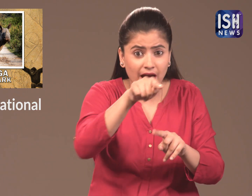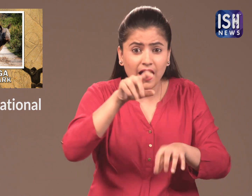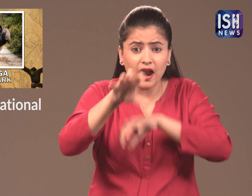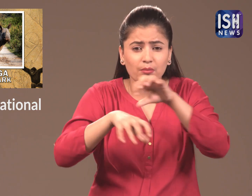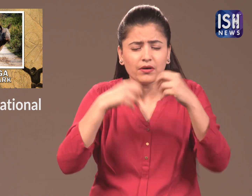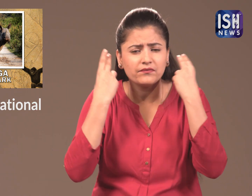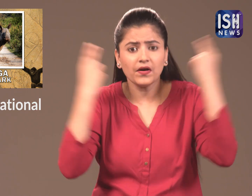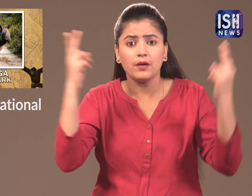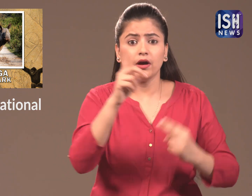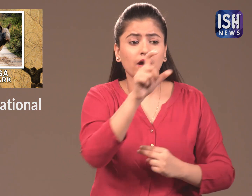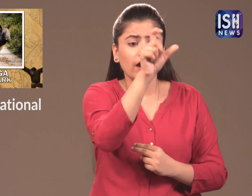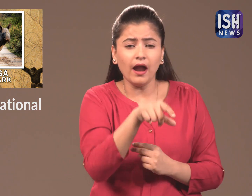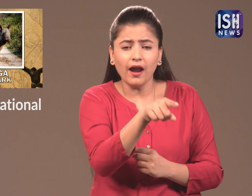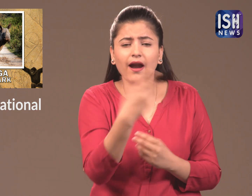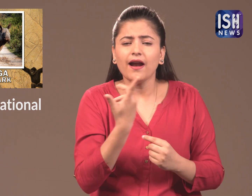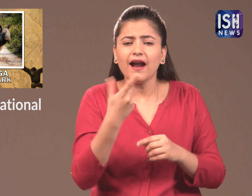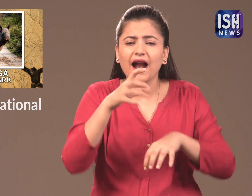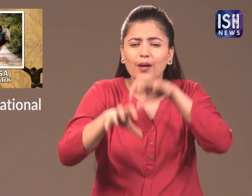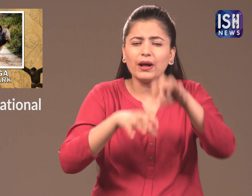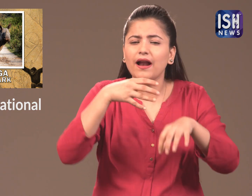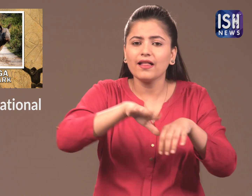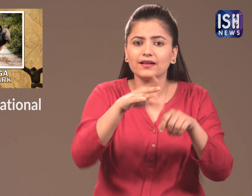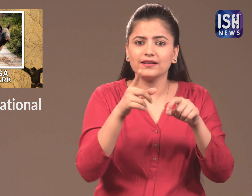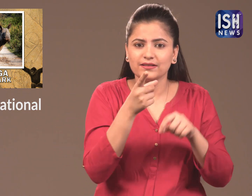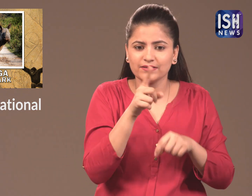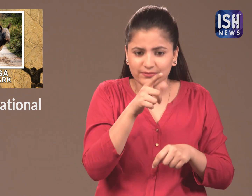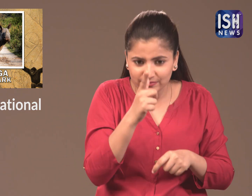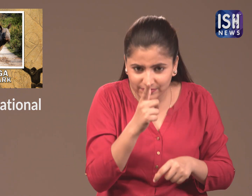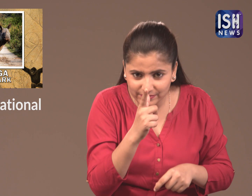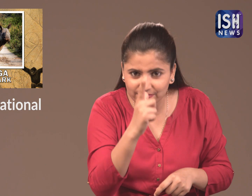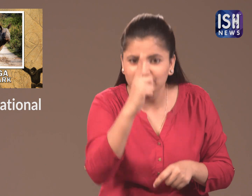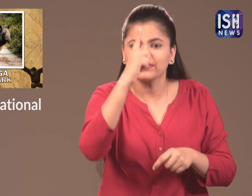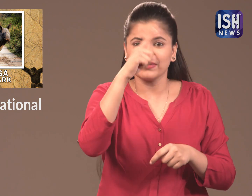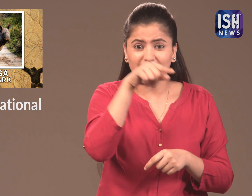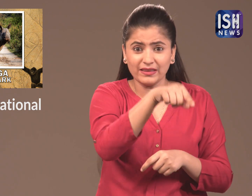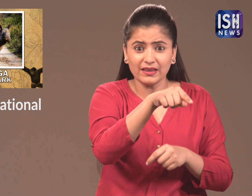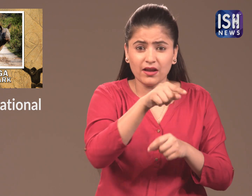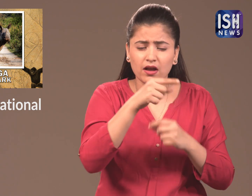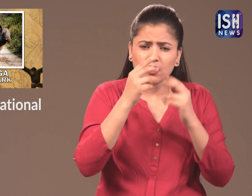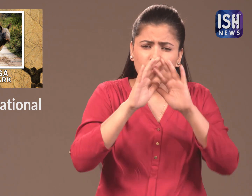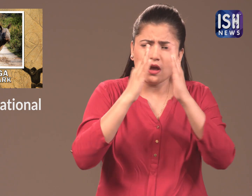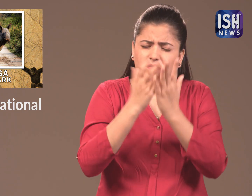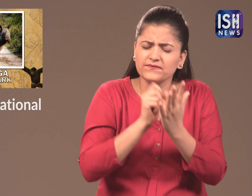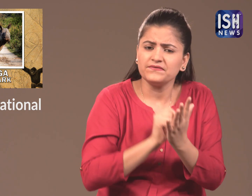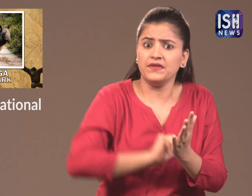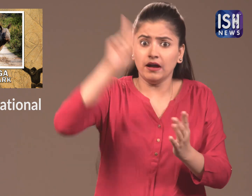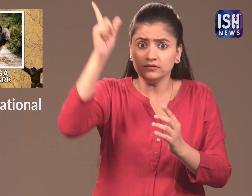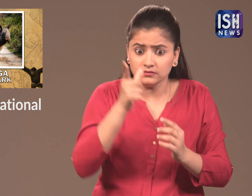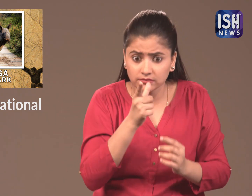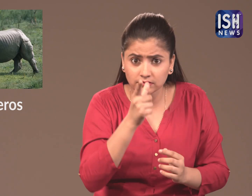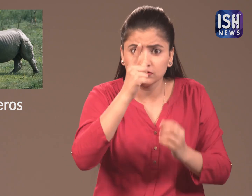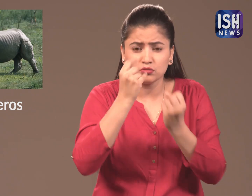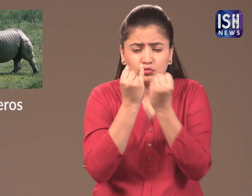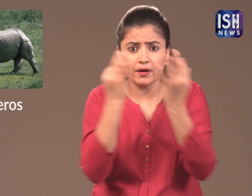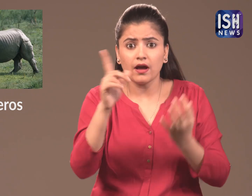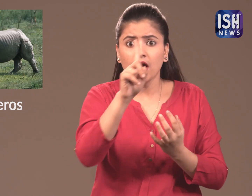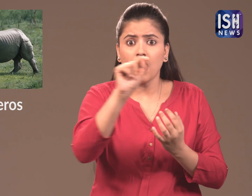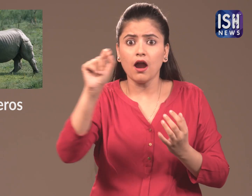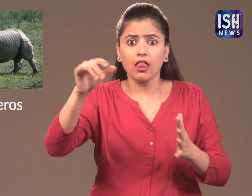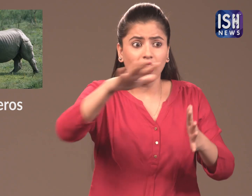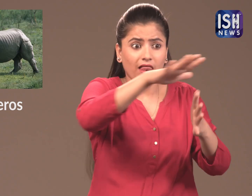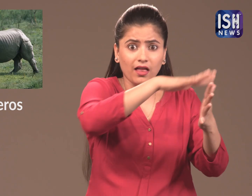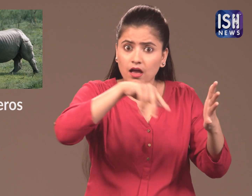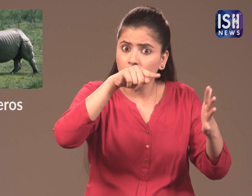They have 100 of the world famous Rhinoceros. It is the highest in the world.